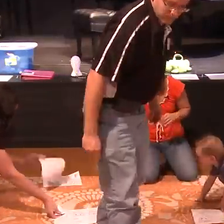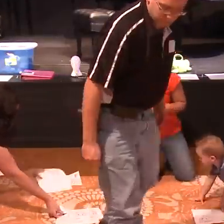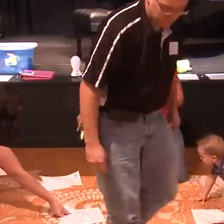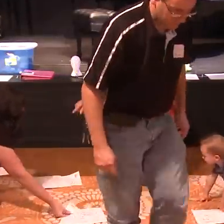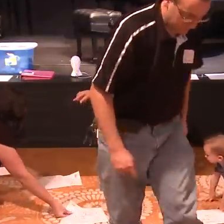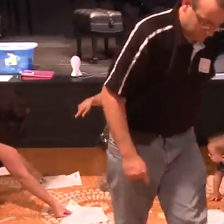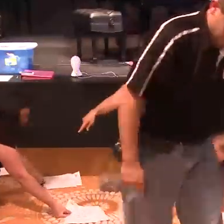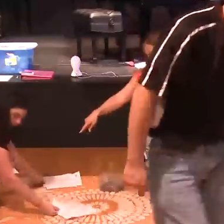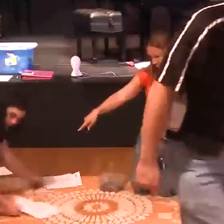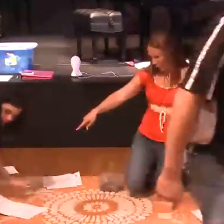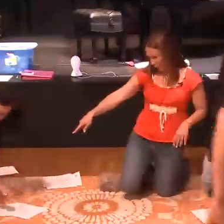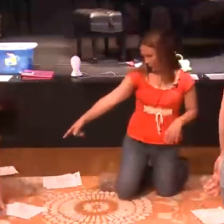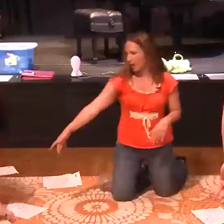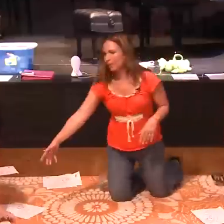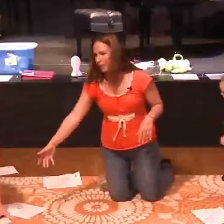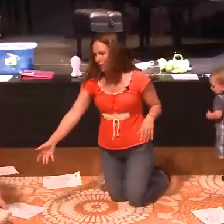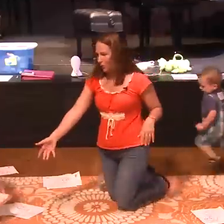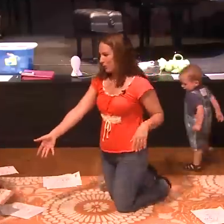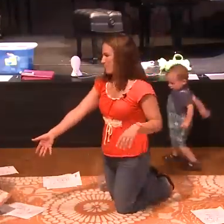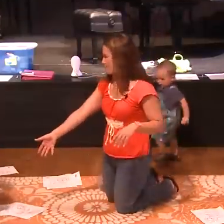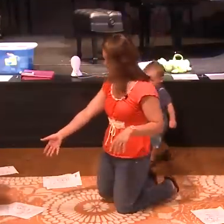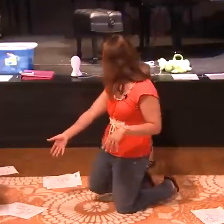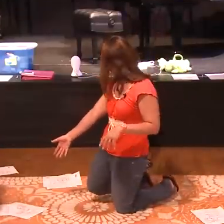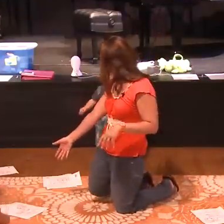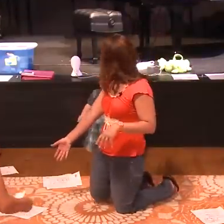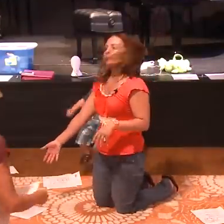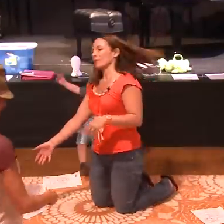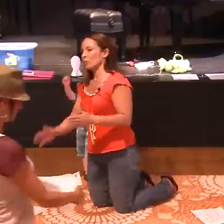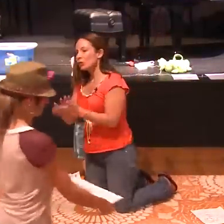Then any books that weren't part of -- yep let's gather those up.